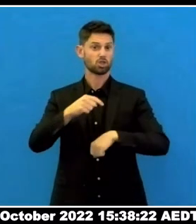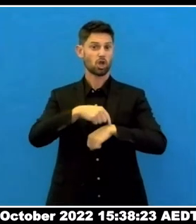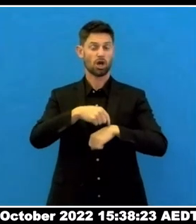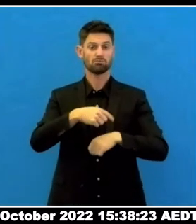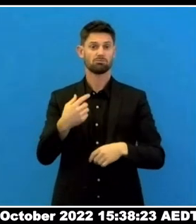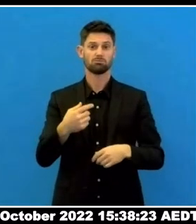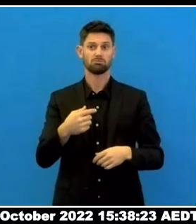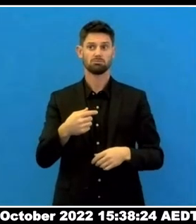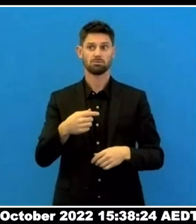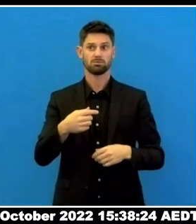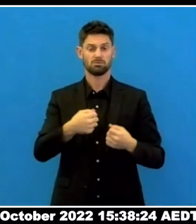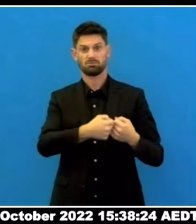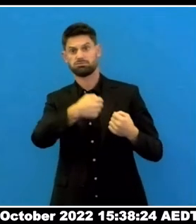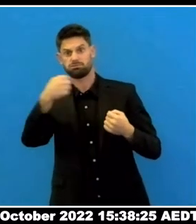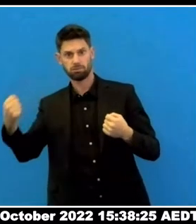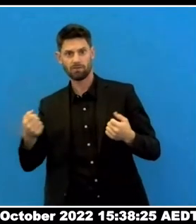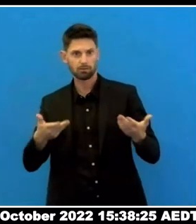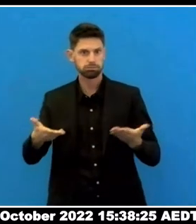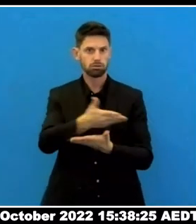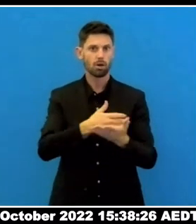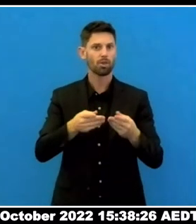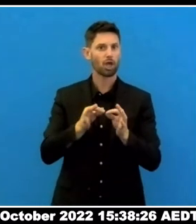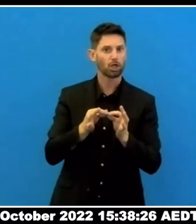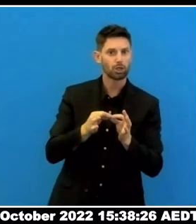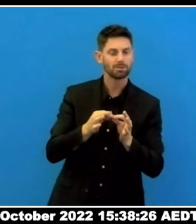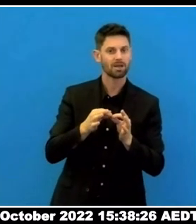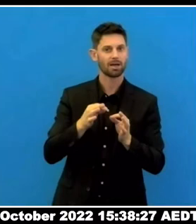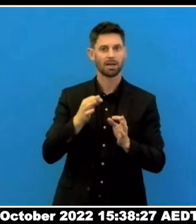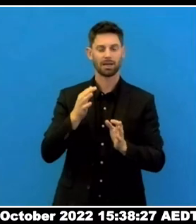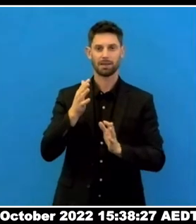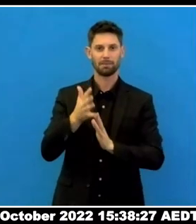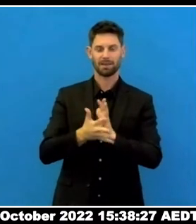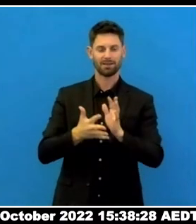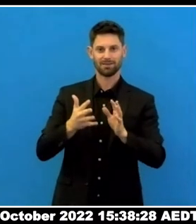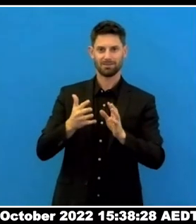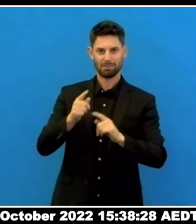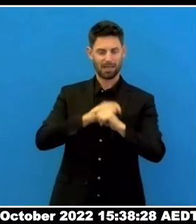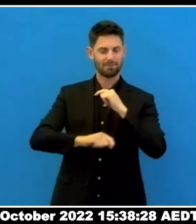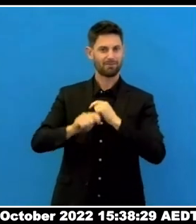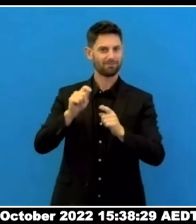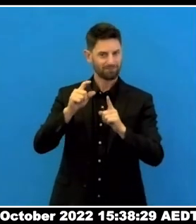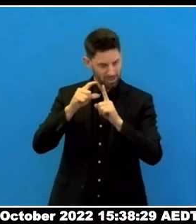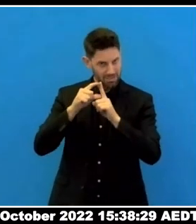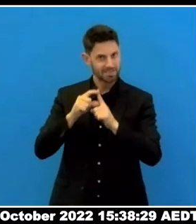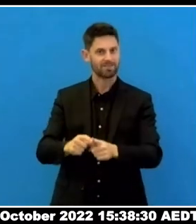And that's the problems that the regional areas are facing. Can I turn to a different topic.